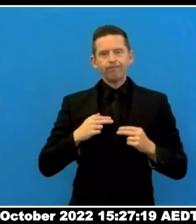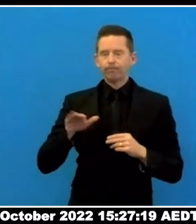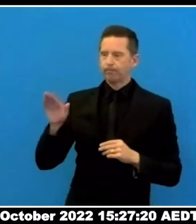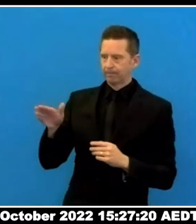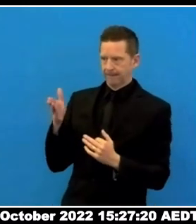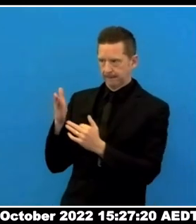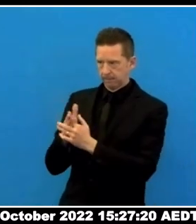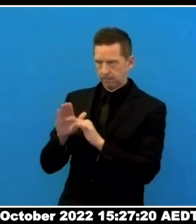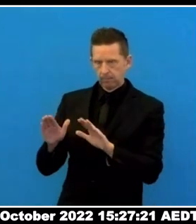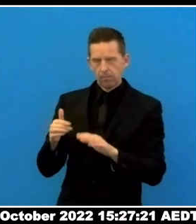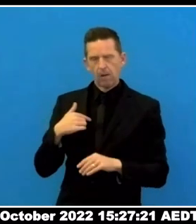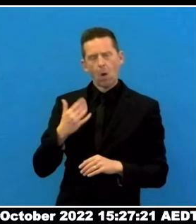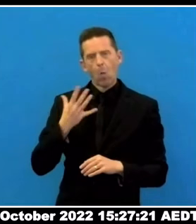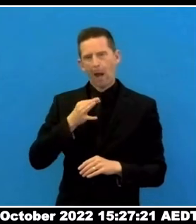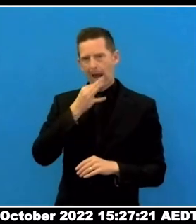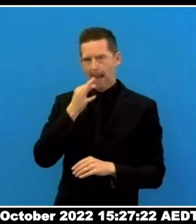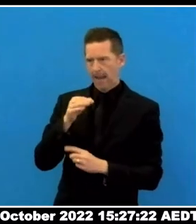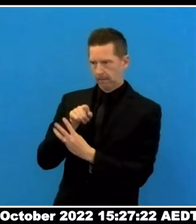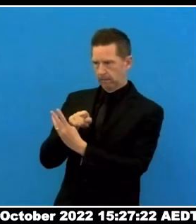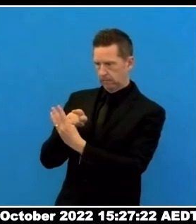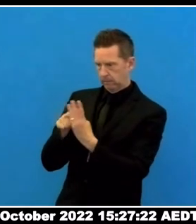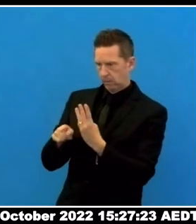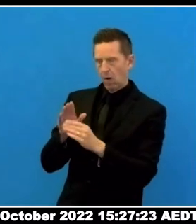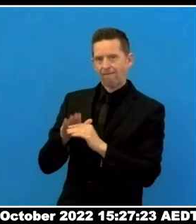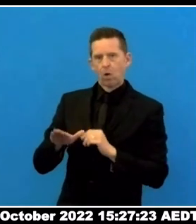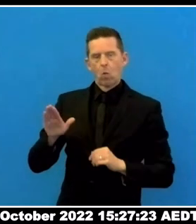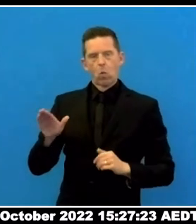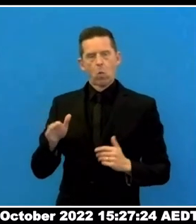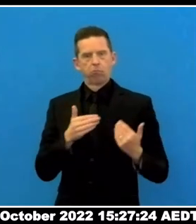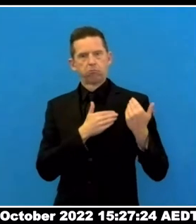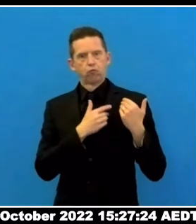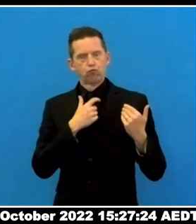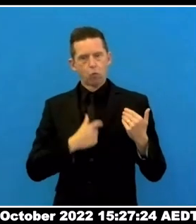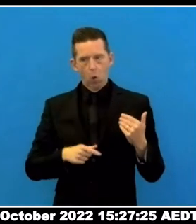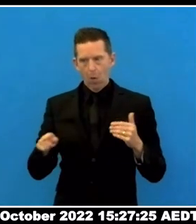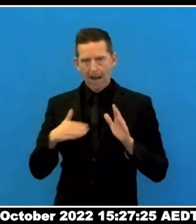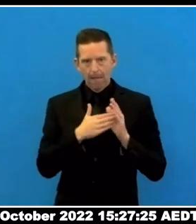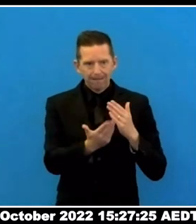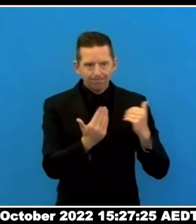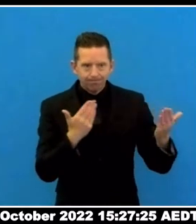and ask you all about that role that you play connecting the community members.